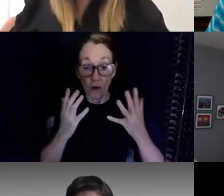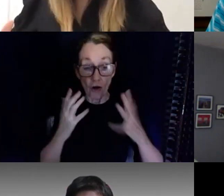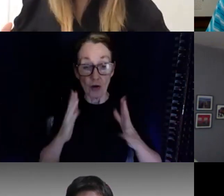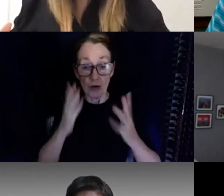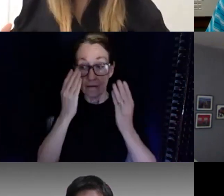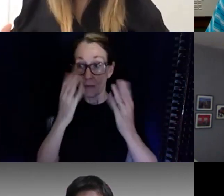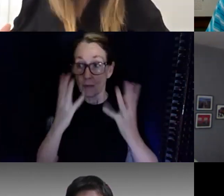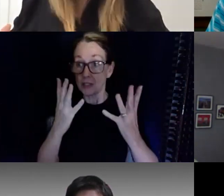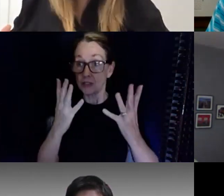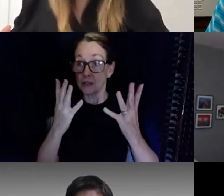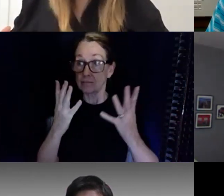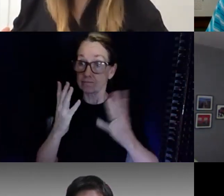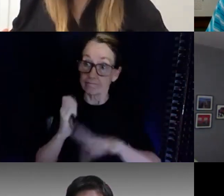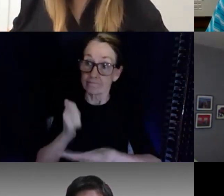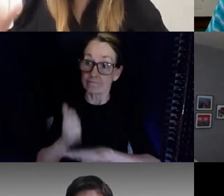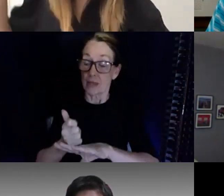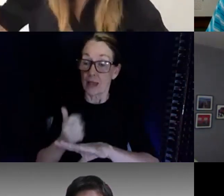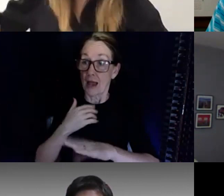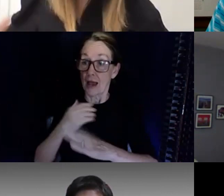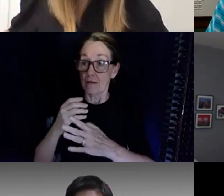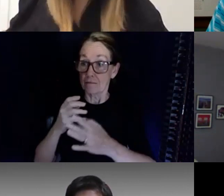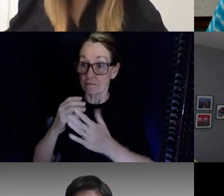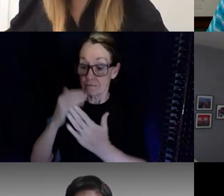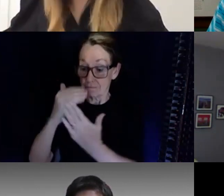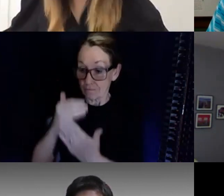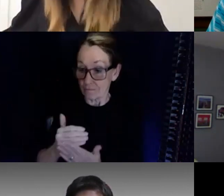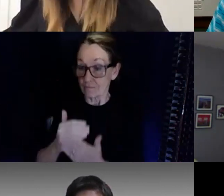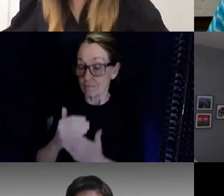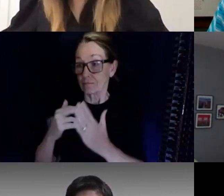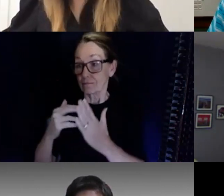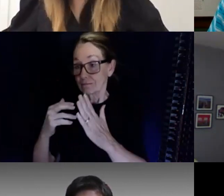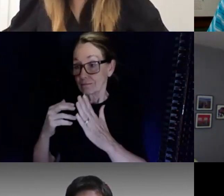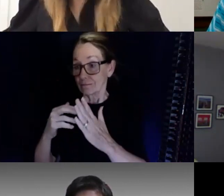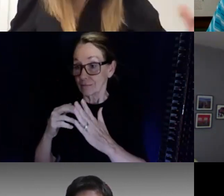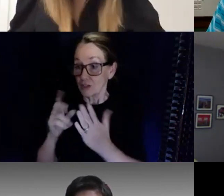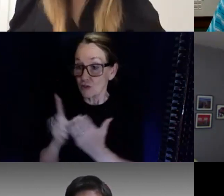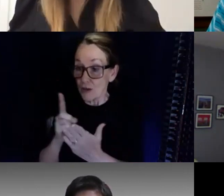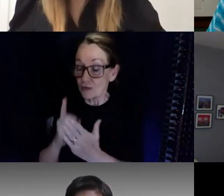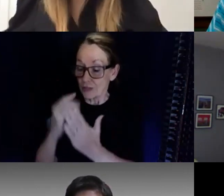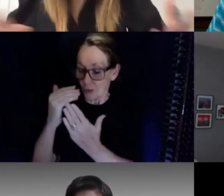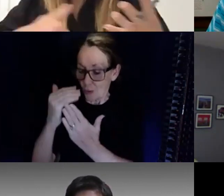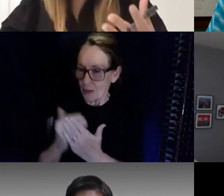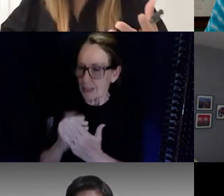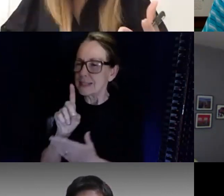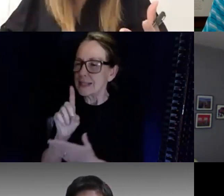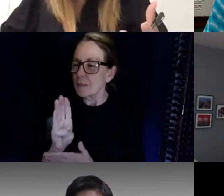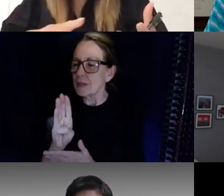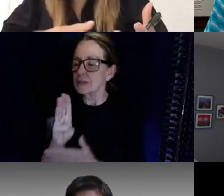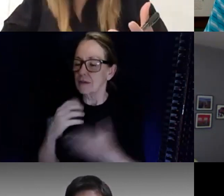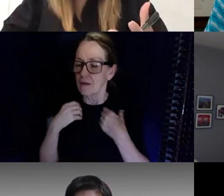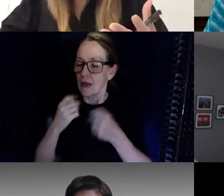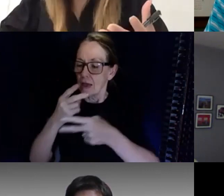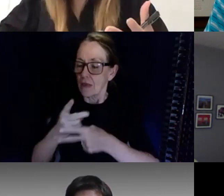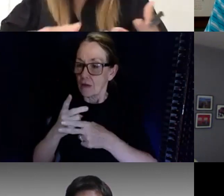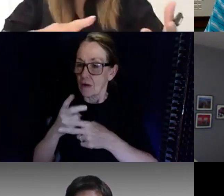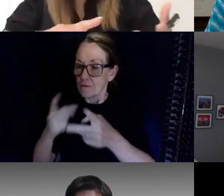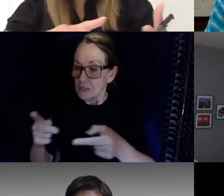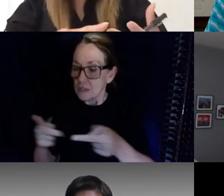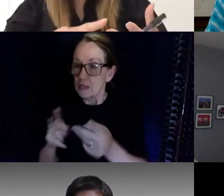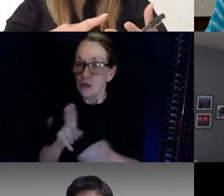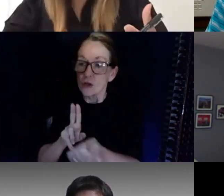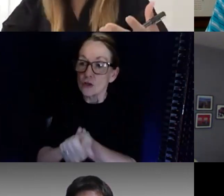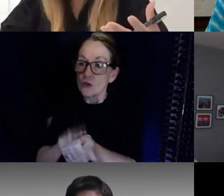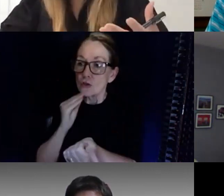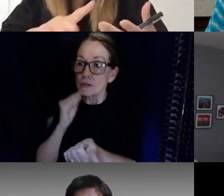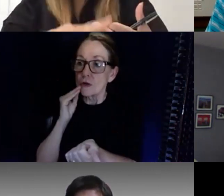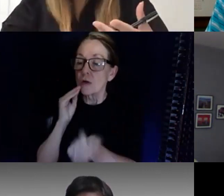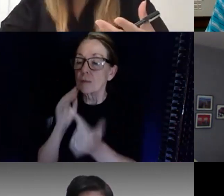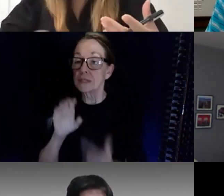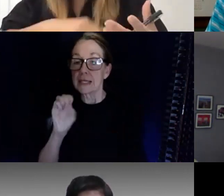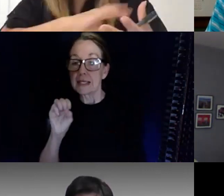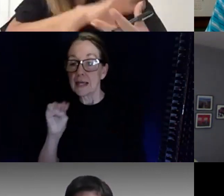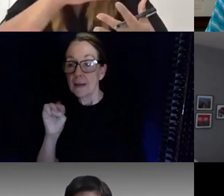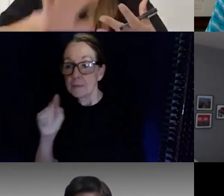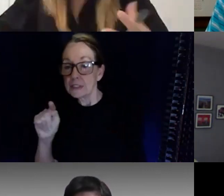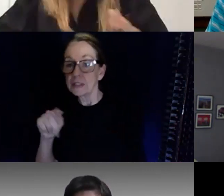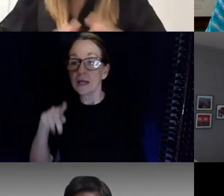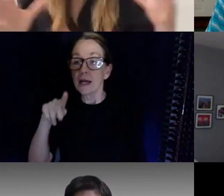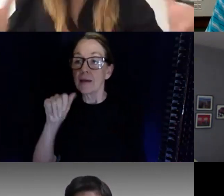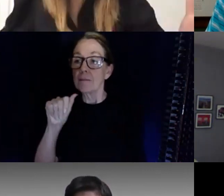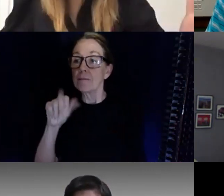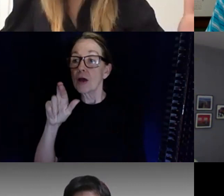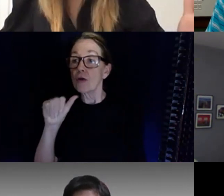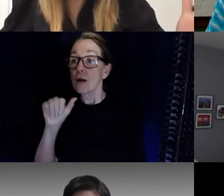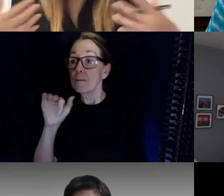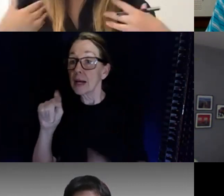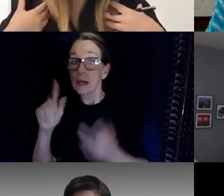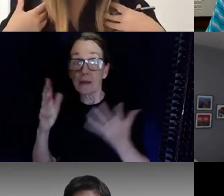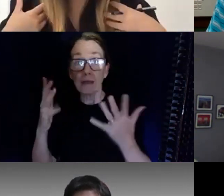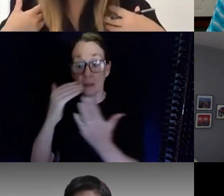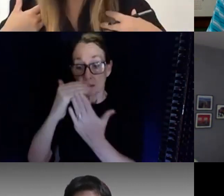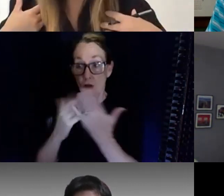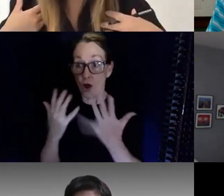MAKE SURE THAT WE'RE GETTING THAT GEOGRAPHIC SPREAD.